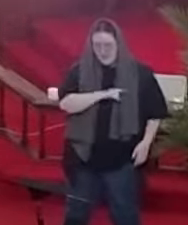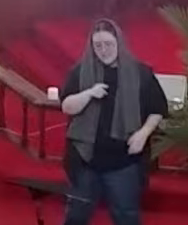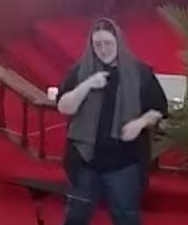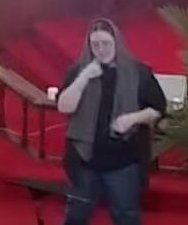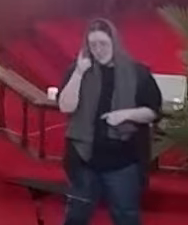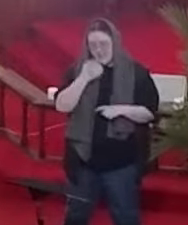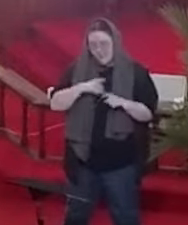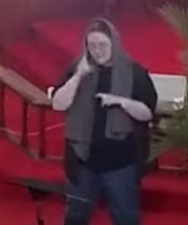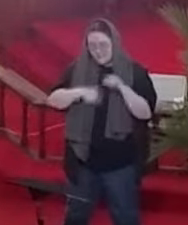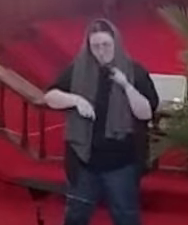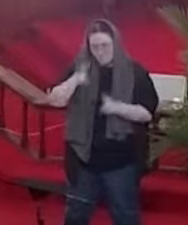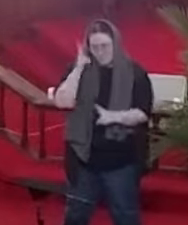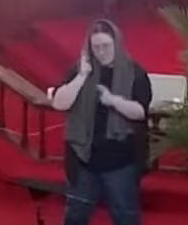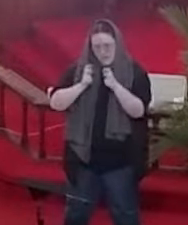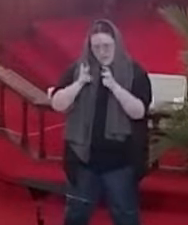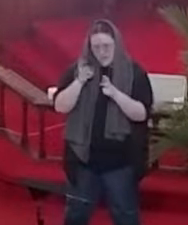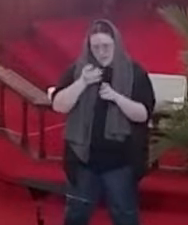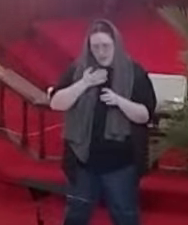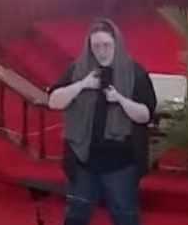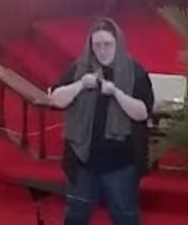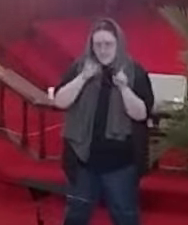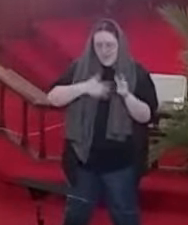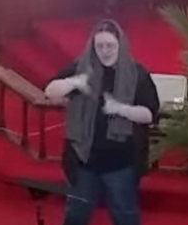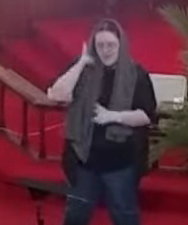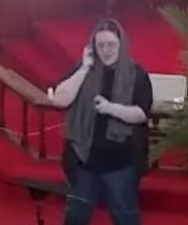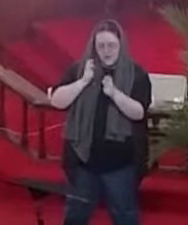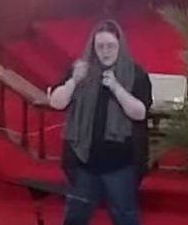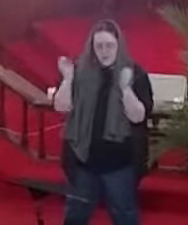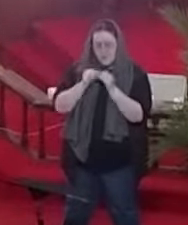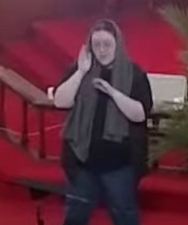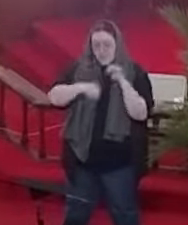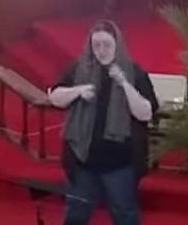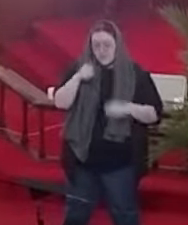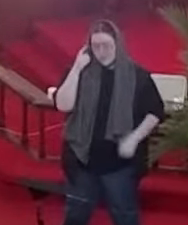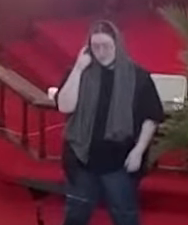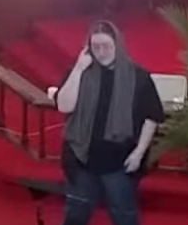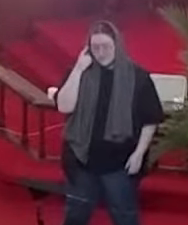They say I cannot hear, but I hear more than you think.